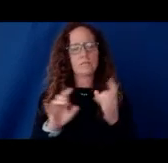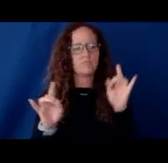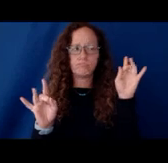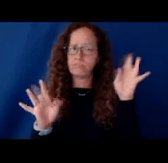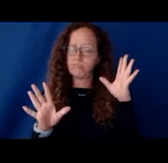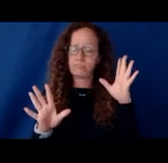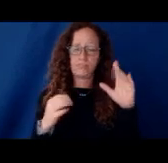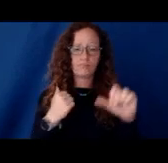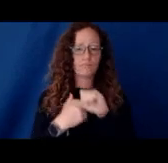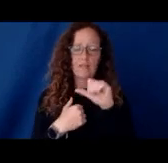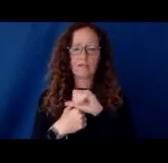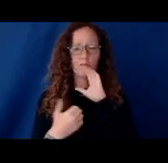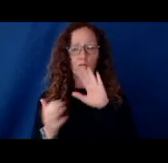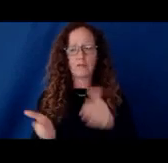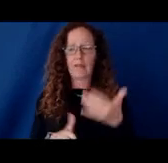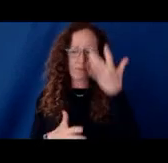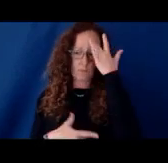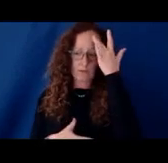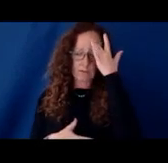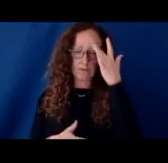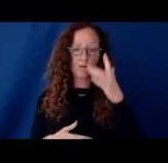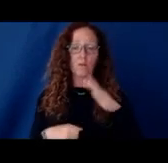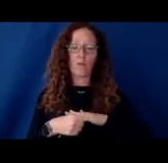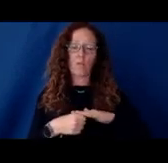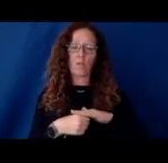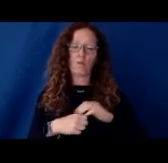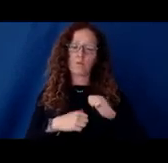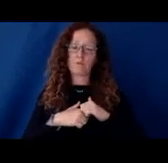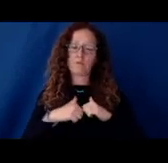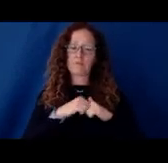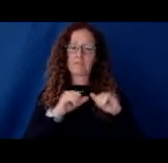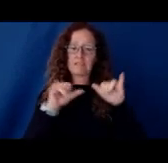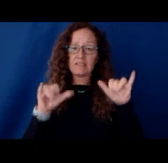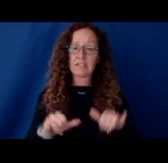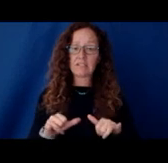These events will stress local infrastructure and resources to adequately respond. Overnight